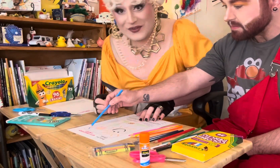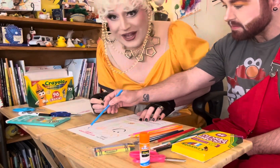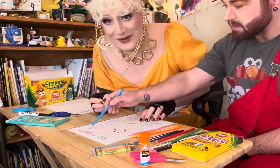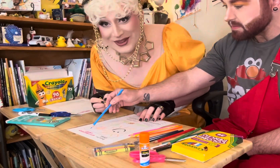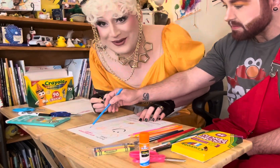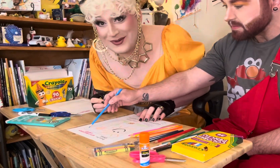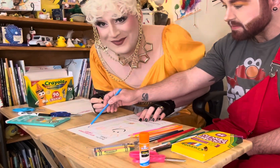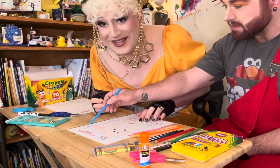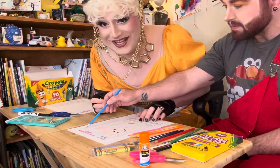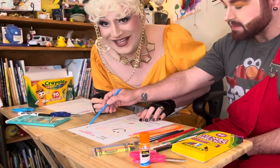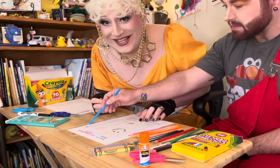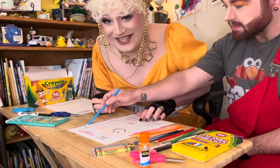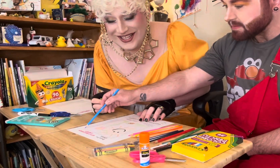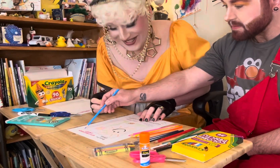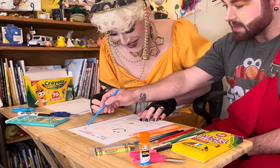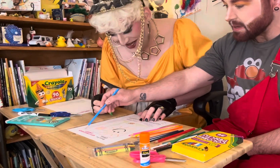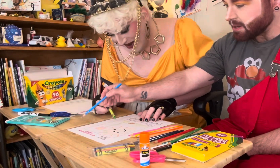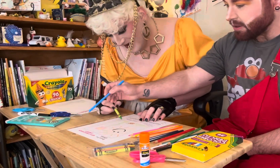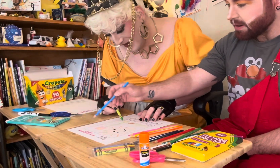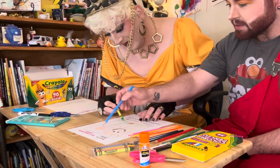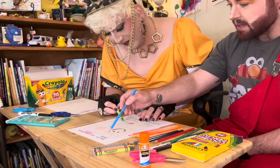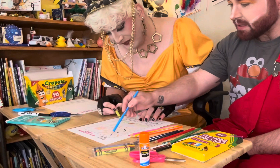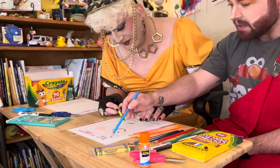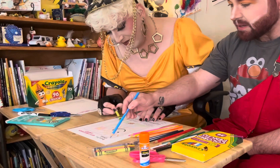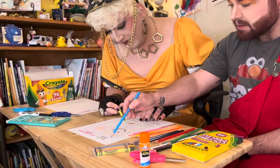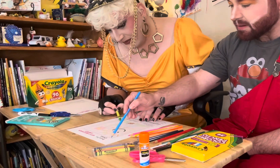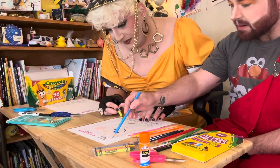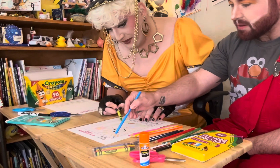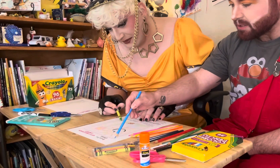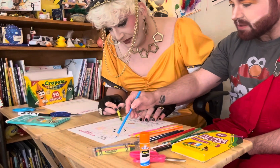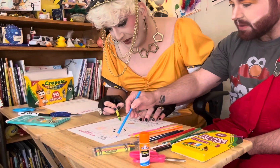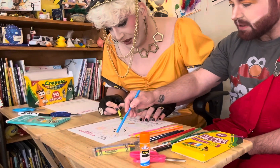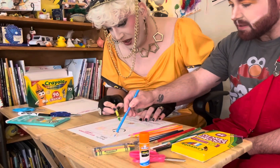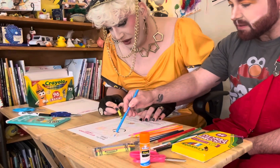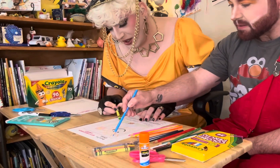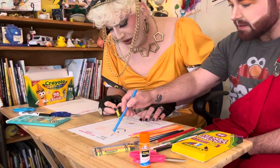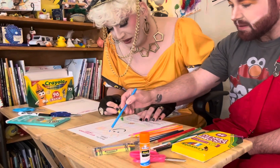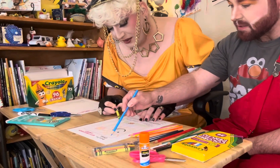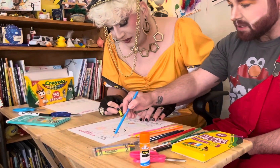this flower that we're making? Heehee. BUSTER: I'm coloring outside the lines right now, just because... CALI: Oh no!